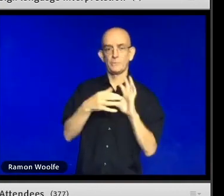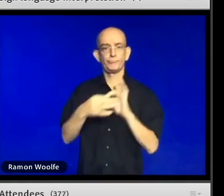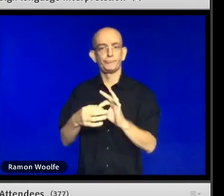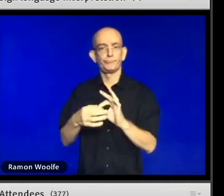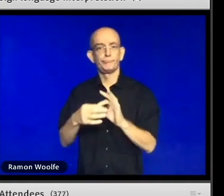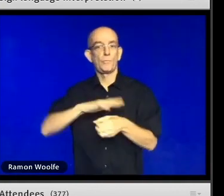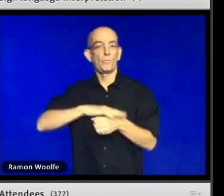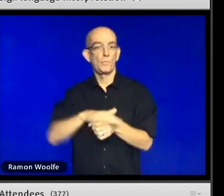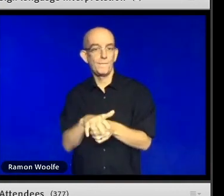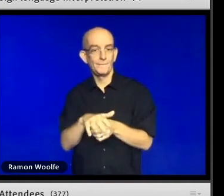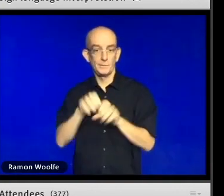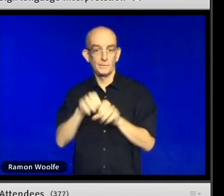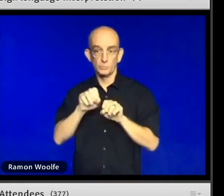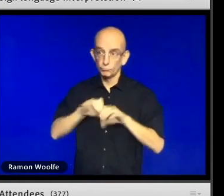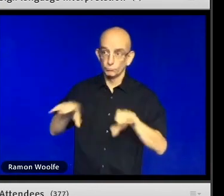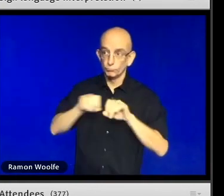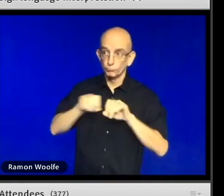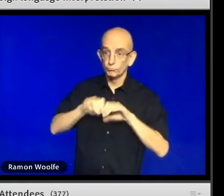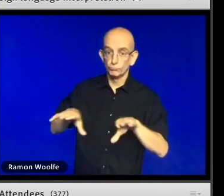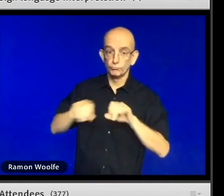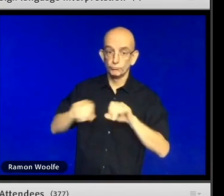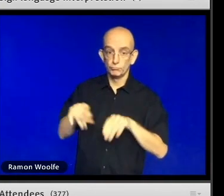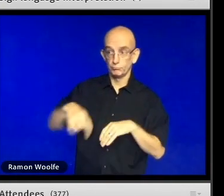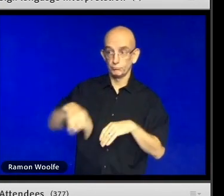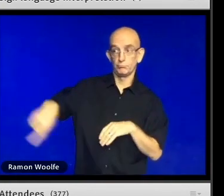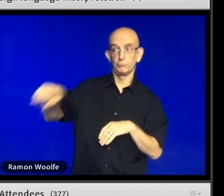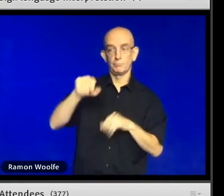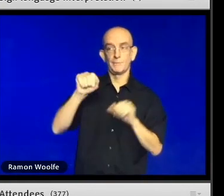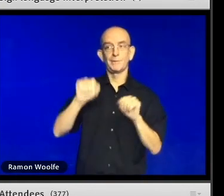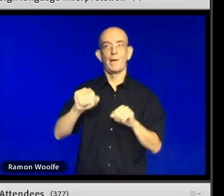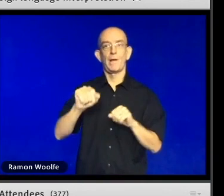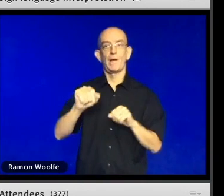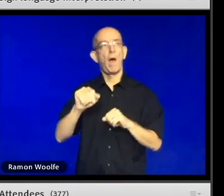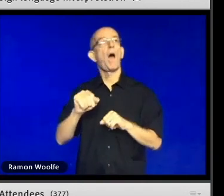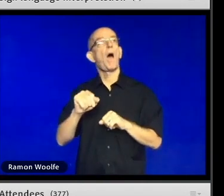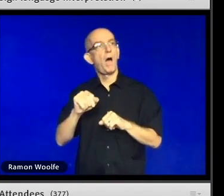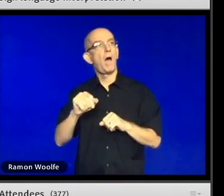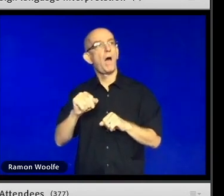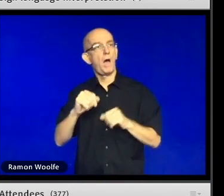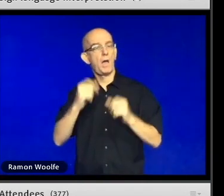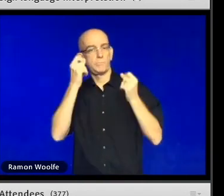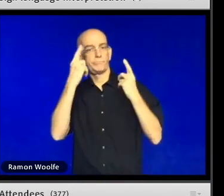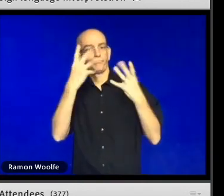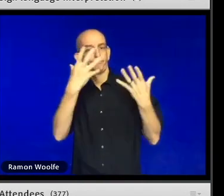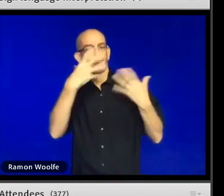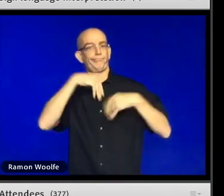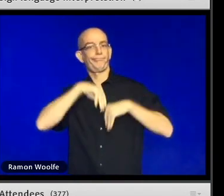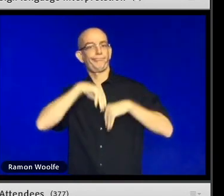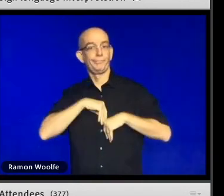do and using these meeting points as places where you can educate them on sexual reproductive